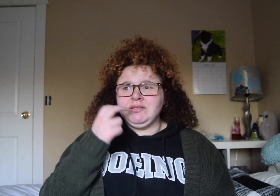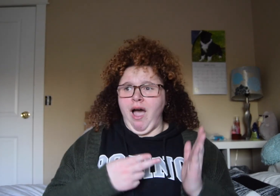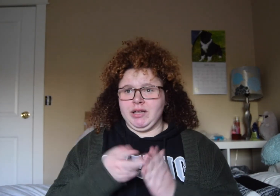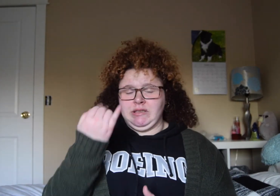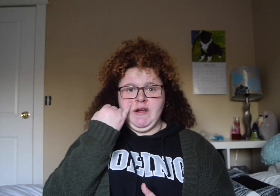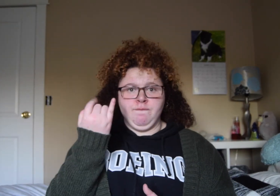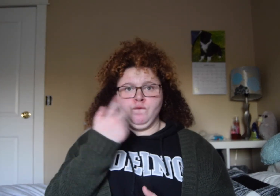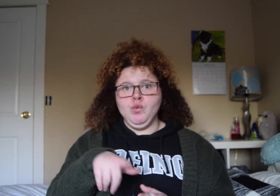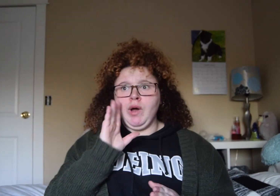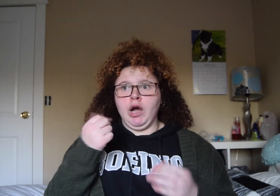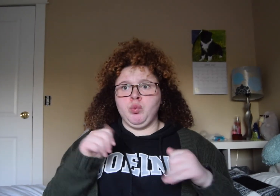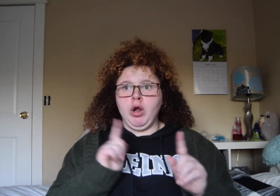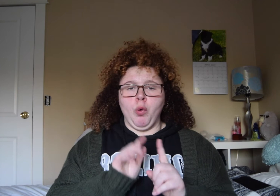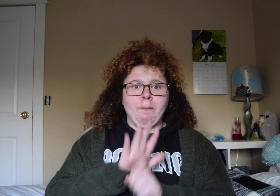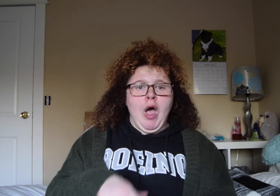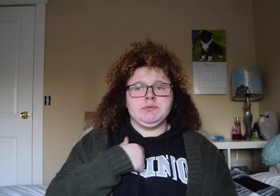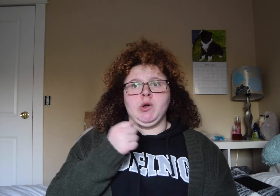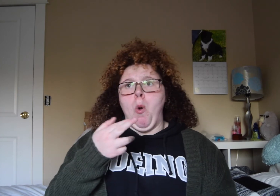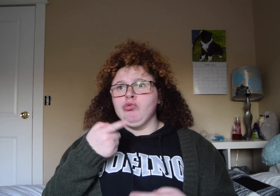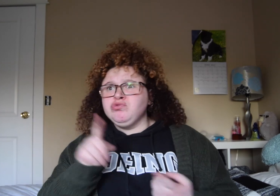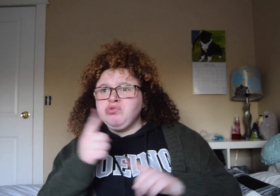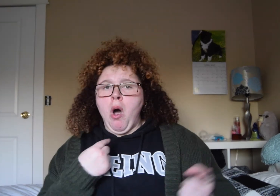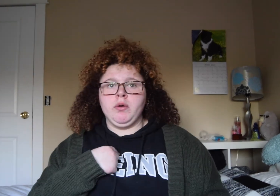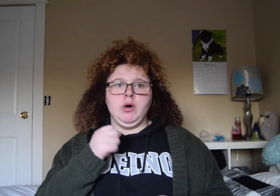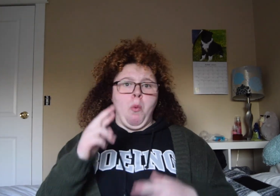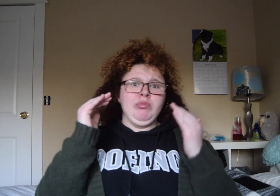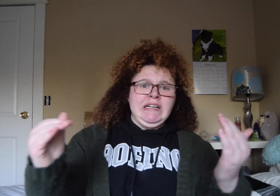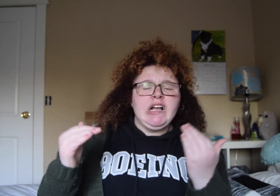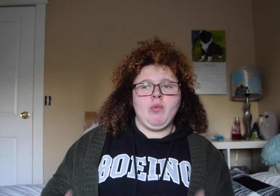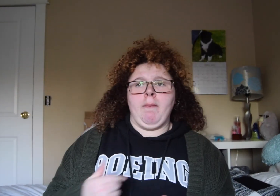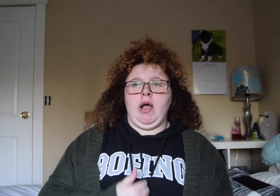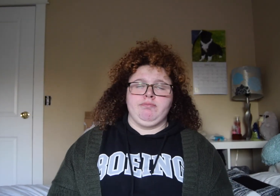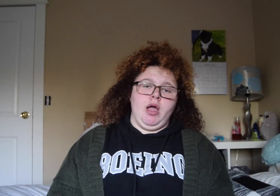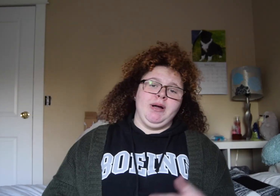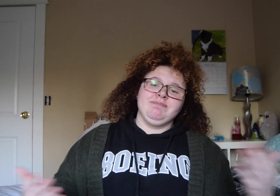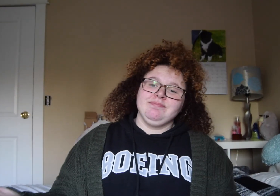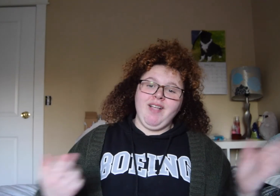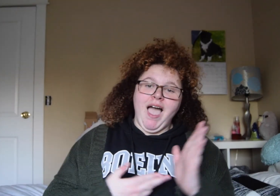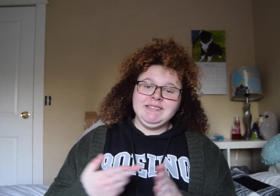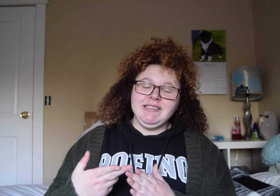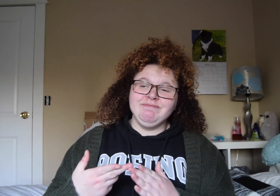Because honestly if you guys try to oppress me, insult me, or degrading me I mean honestly